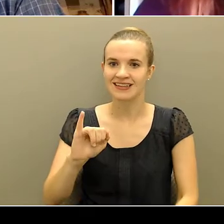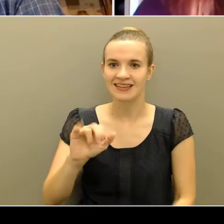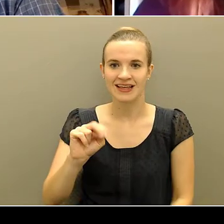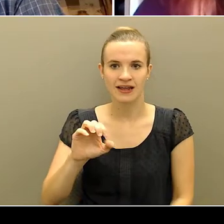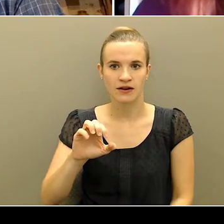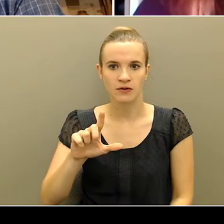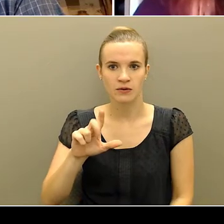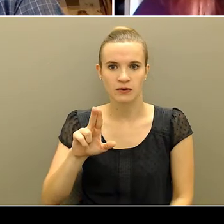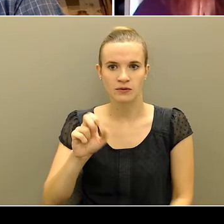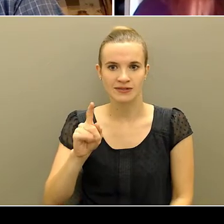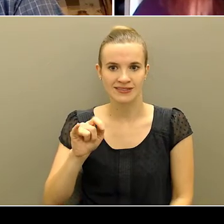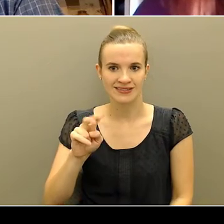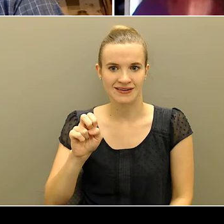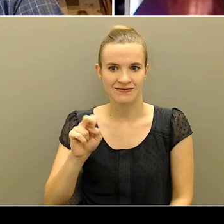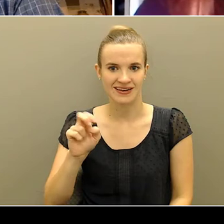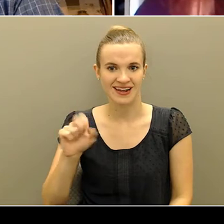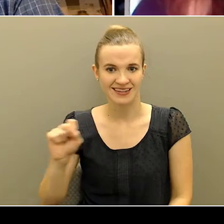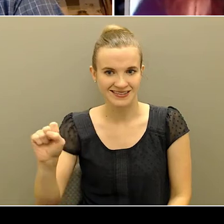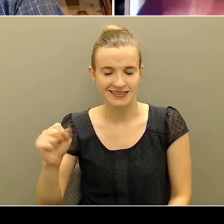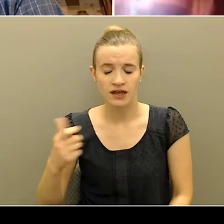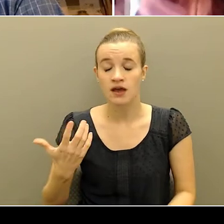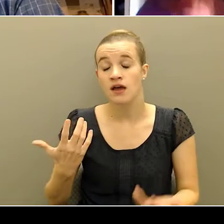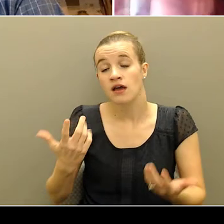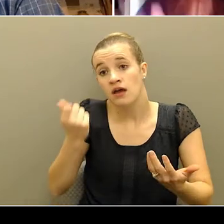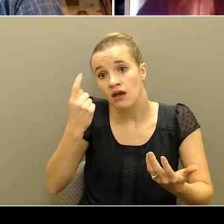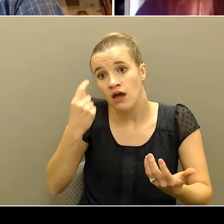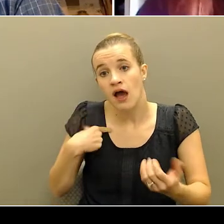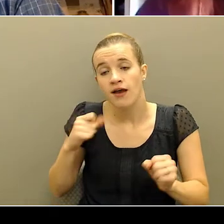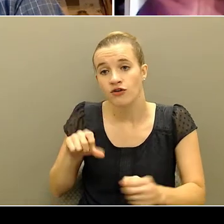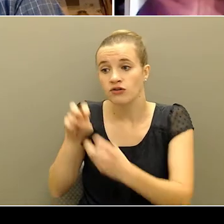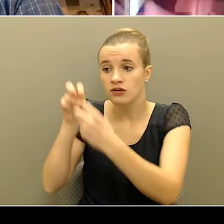family and their friends, and then who they're connected to, and who they're